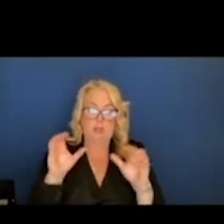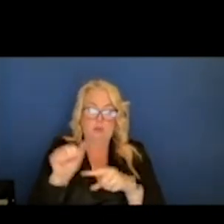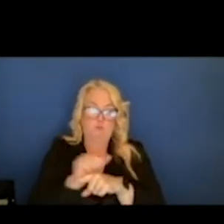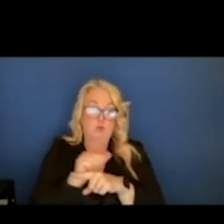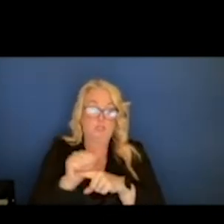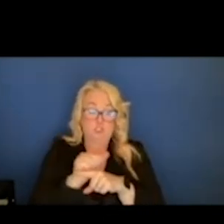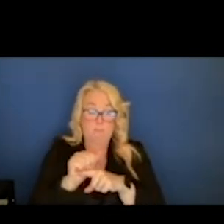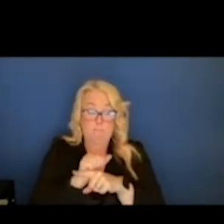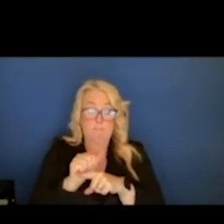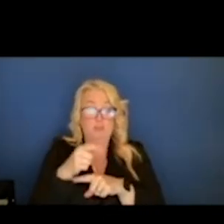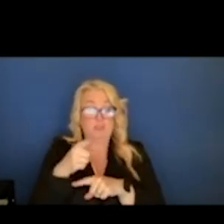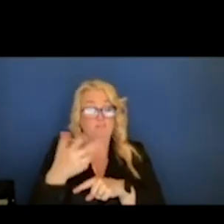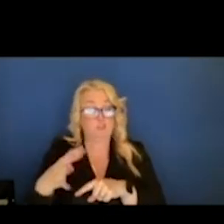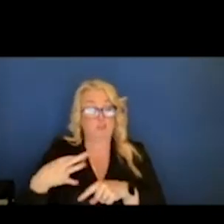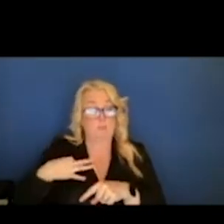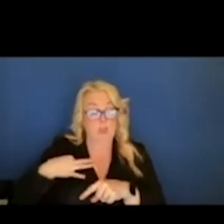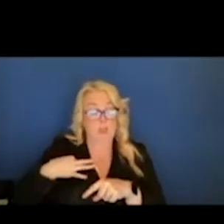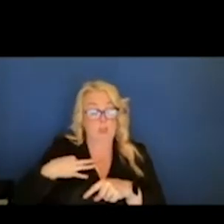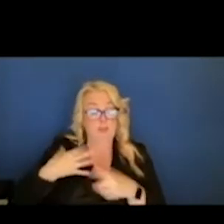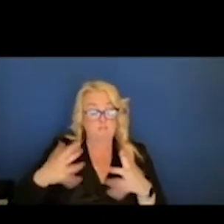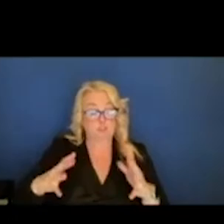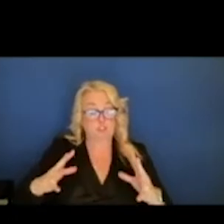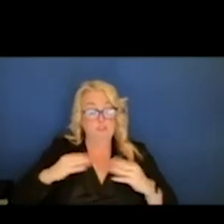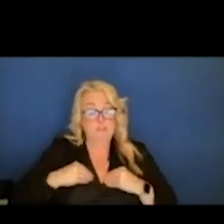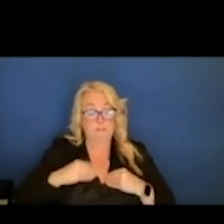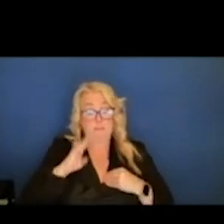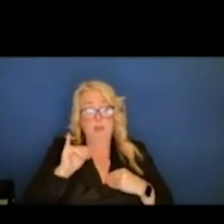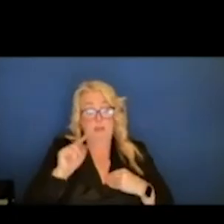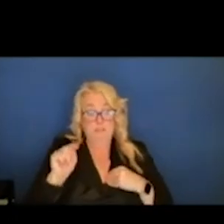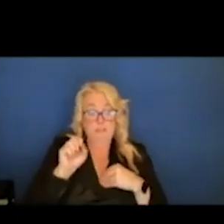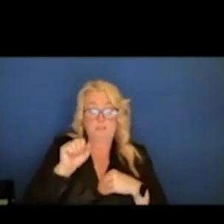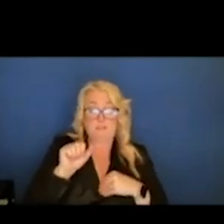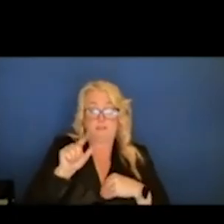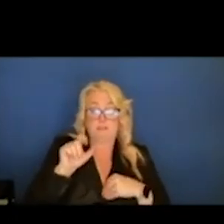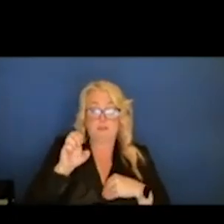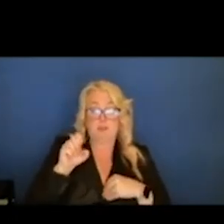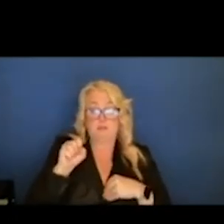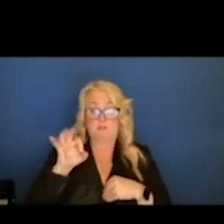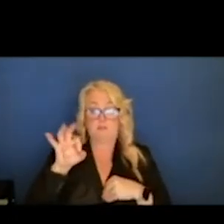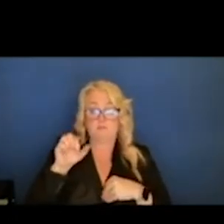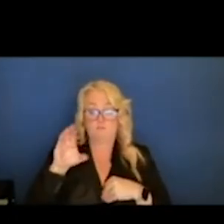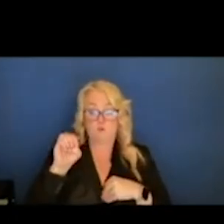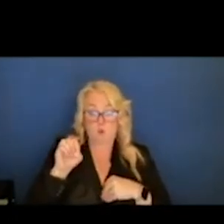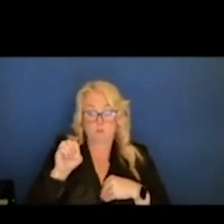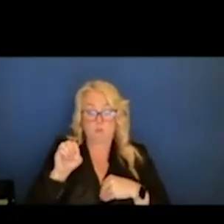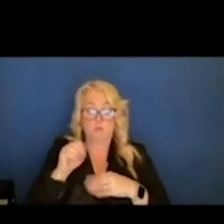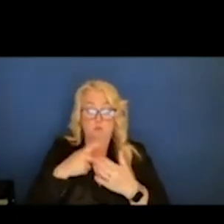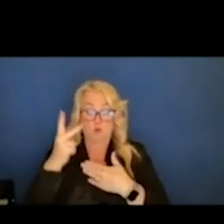Mark applied for and was accepted into BIT’s Salesforce Apprenticeship Program – and he